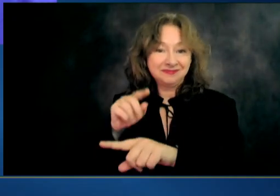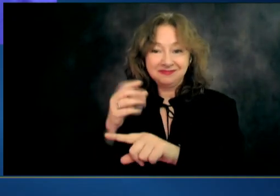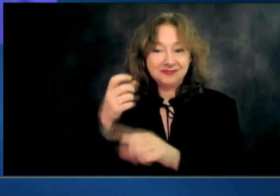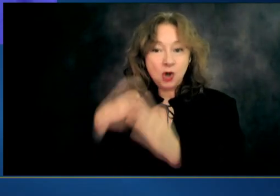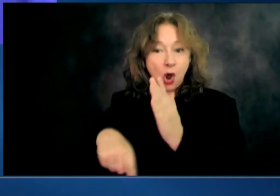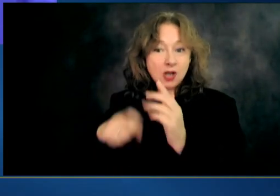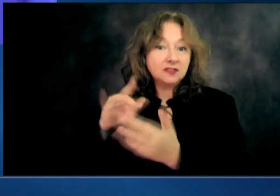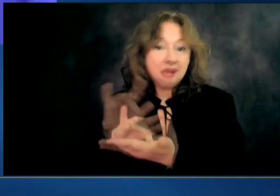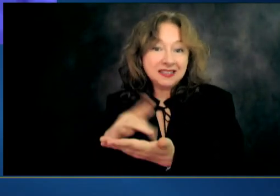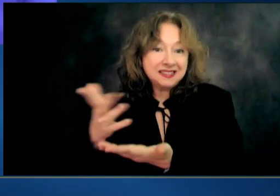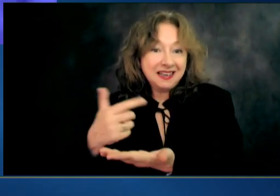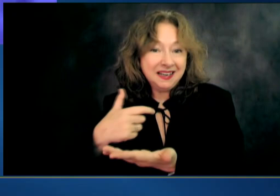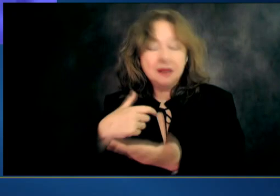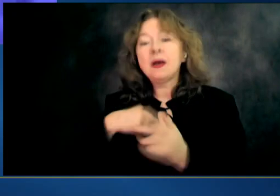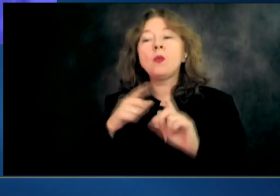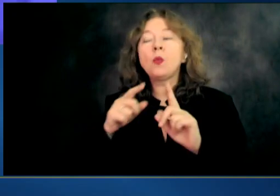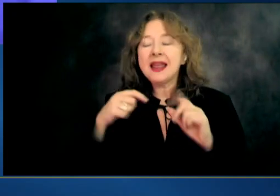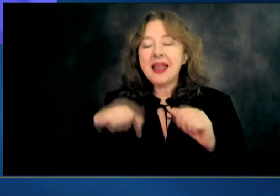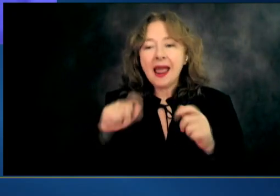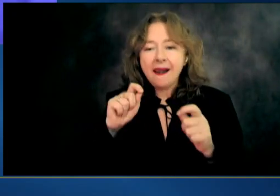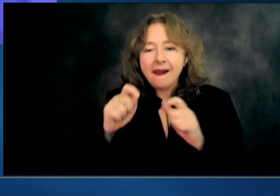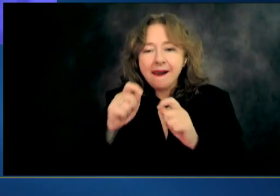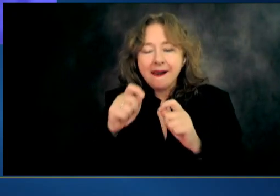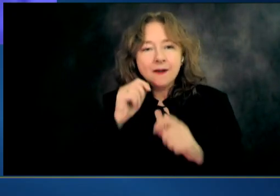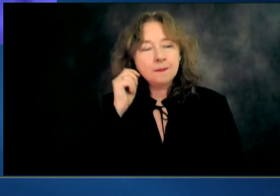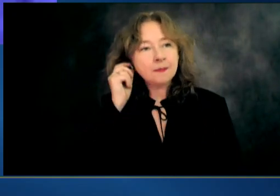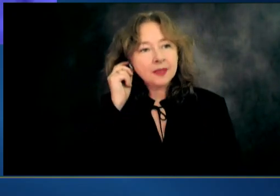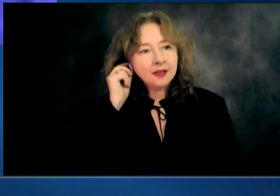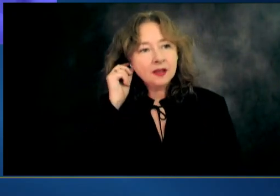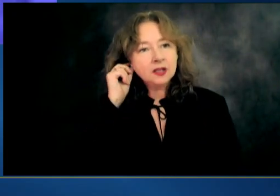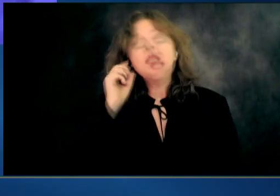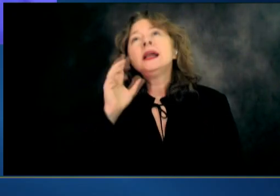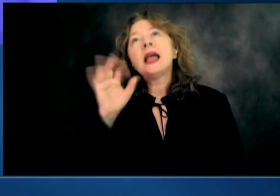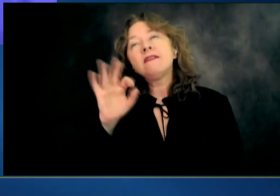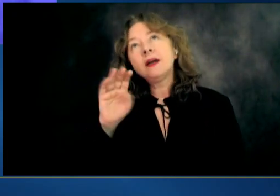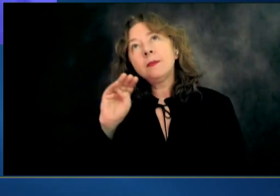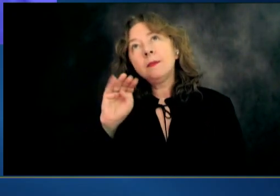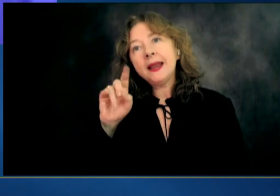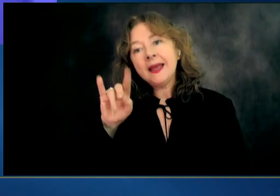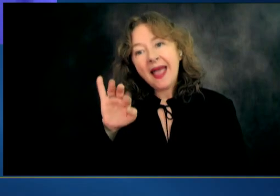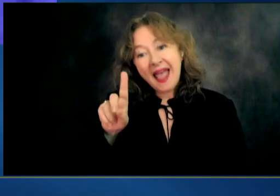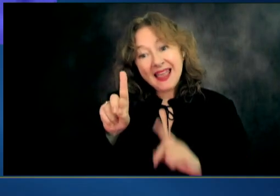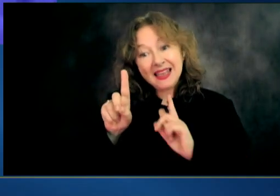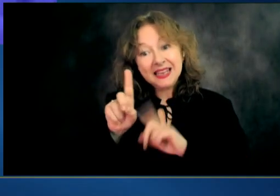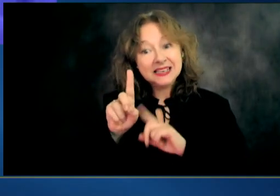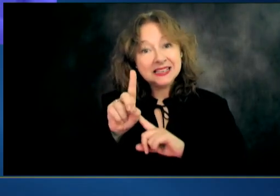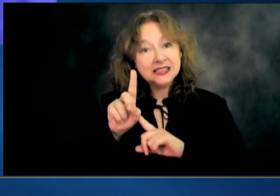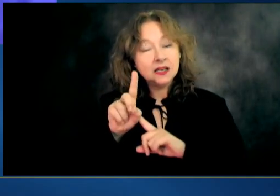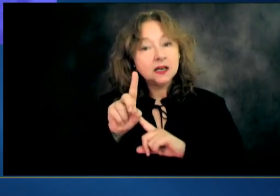but what we said is this, "Look, if Medicaid is in the game because we pay for those ER visits,